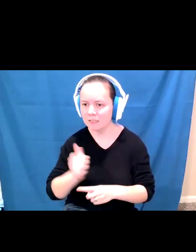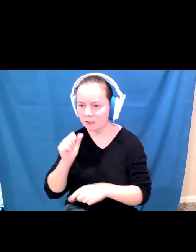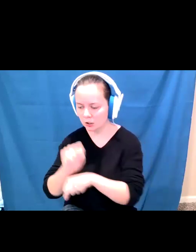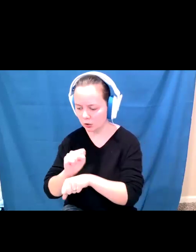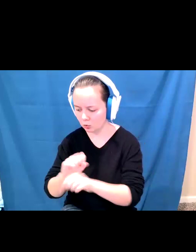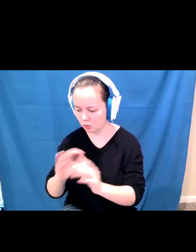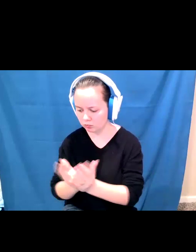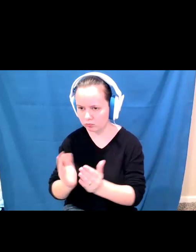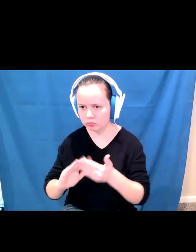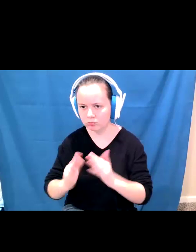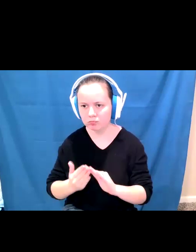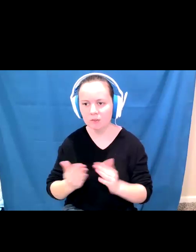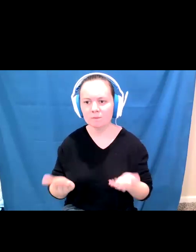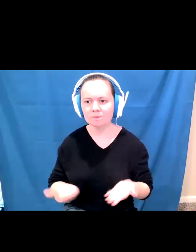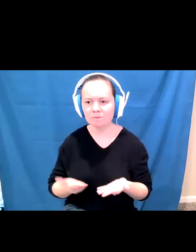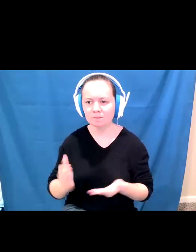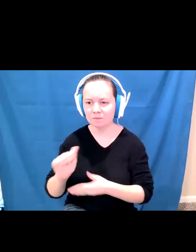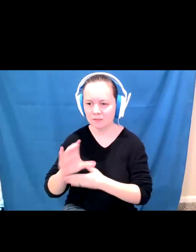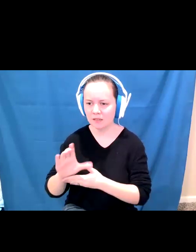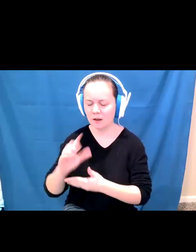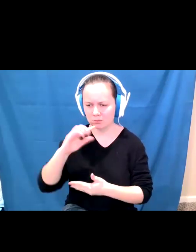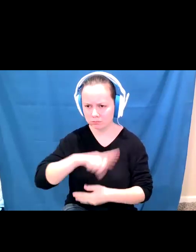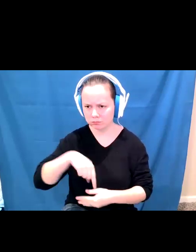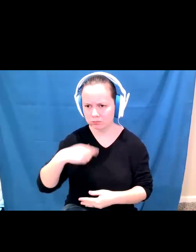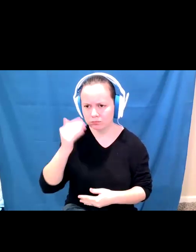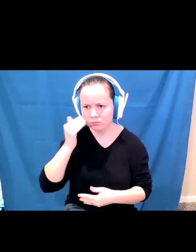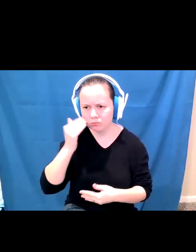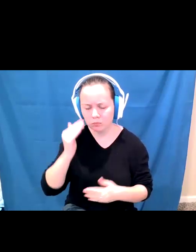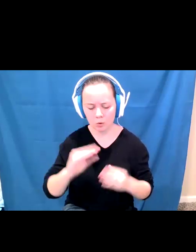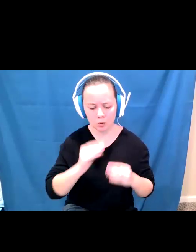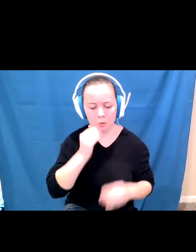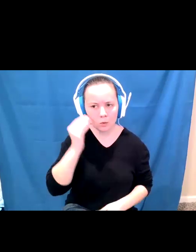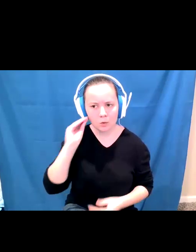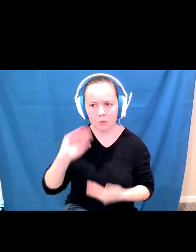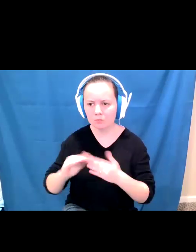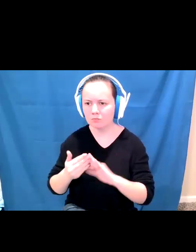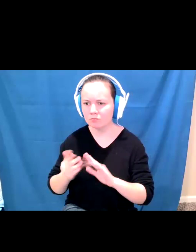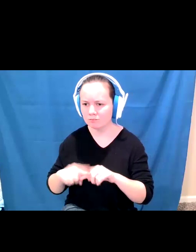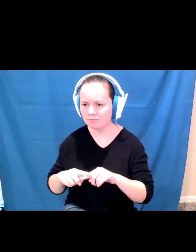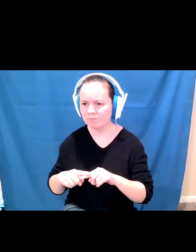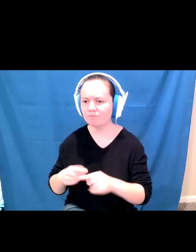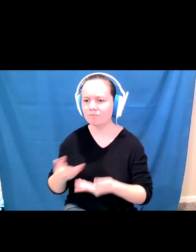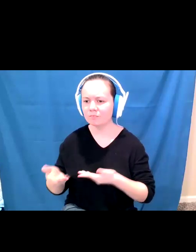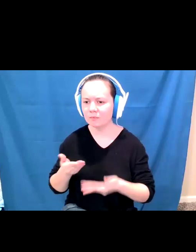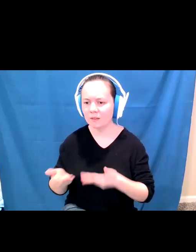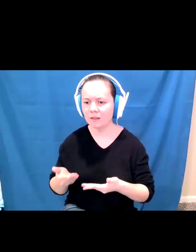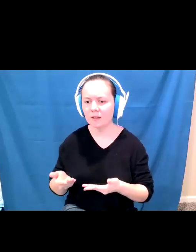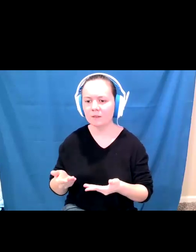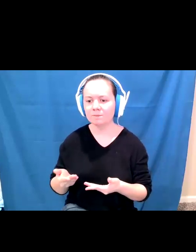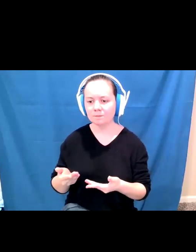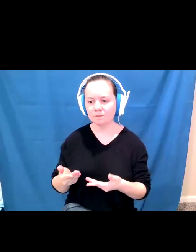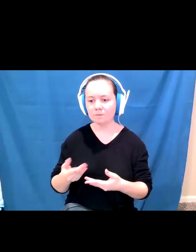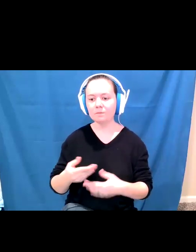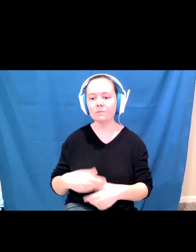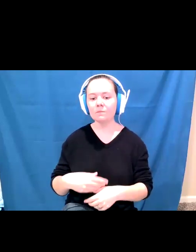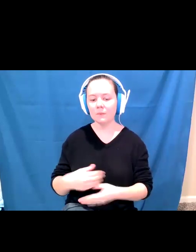At ACL, we know that the home and community-based services provided by the direct care workforce make community living possible.